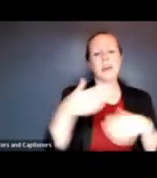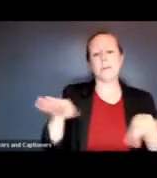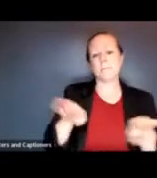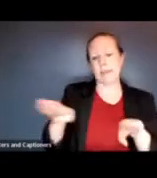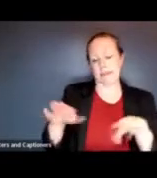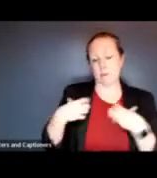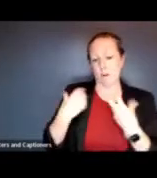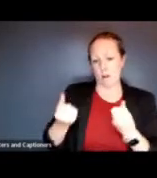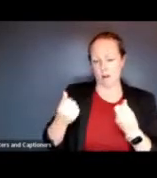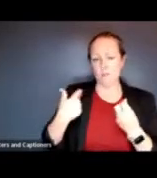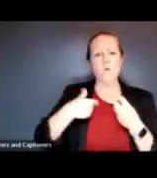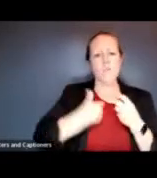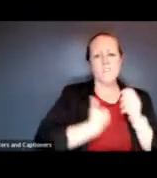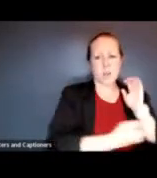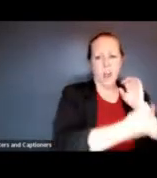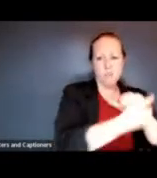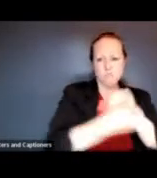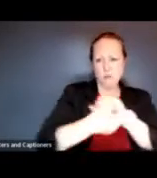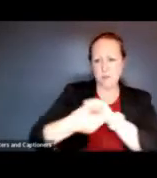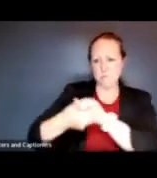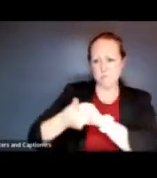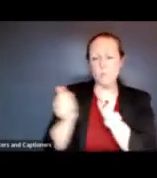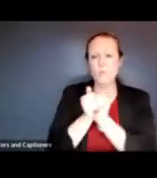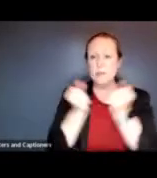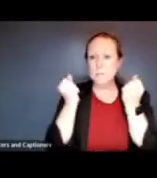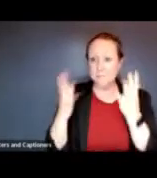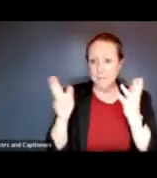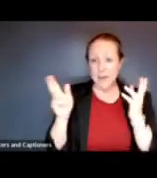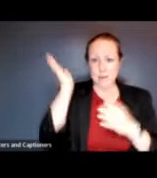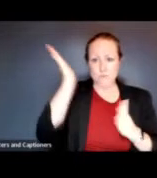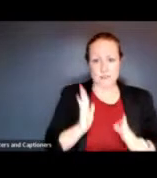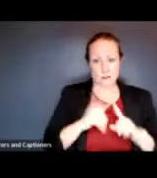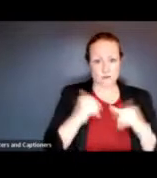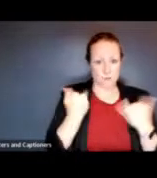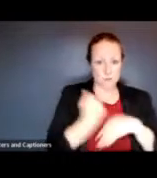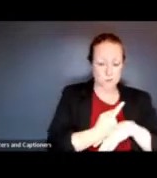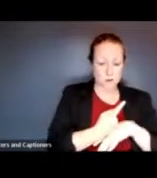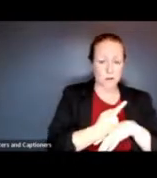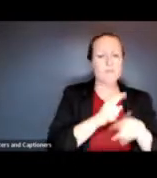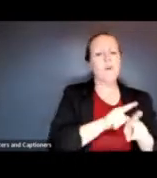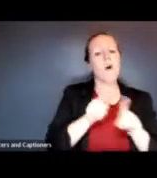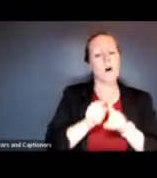many of the people, actually who will be presenting today, but also outside of those folks. And